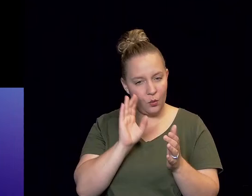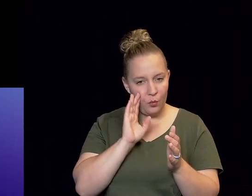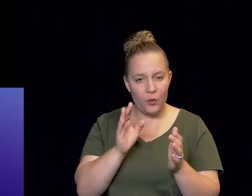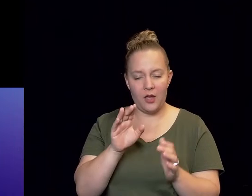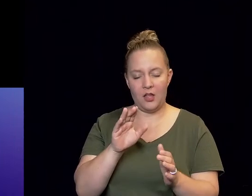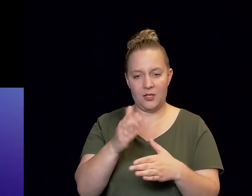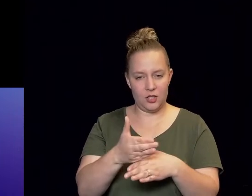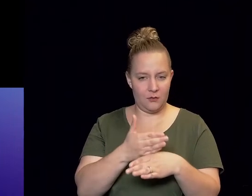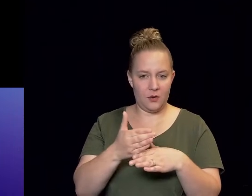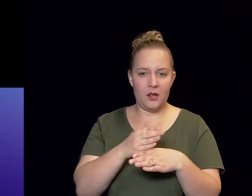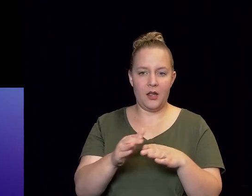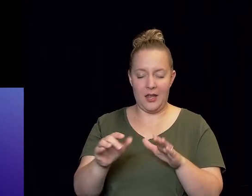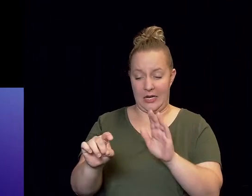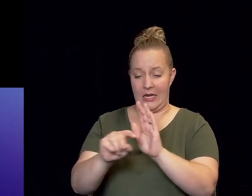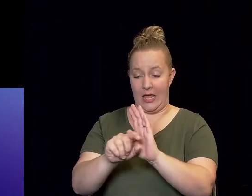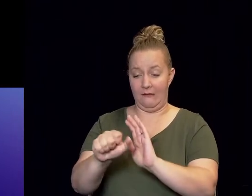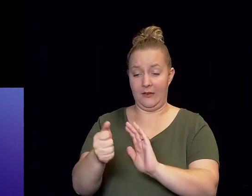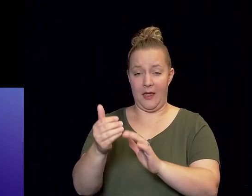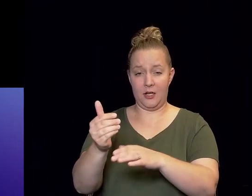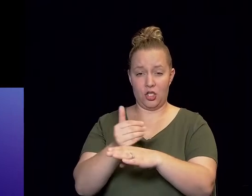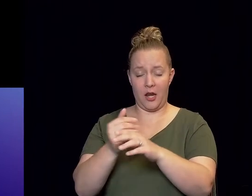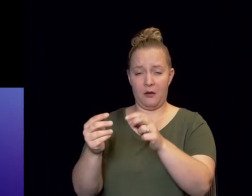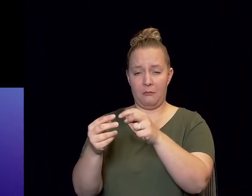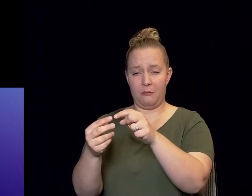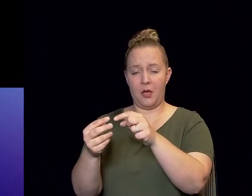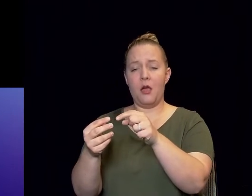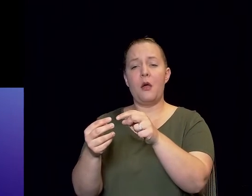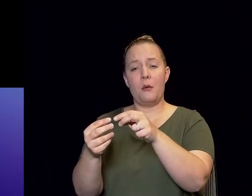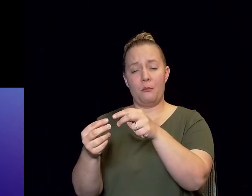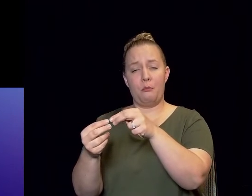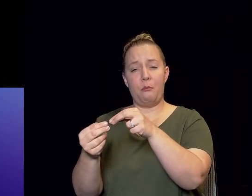10, I'm going to distribute it all the way to this far left term first.